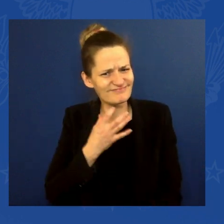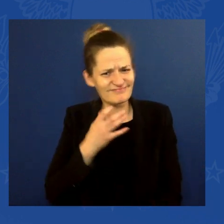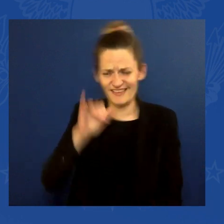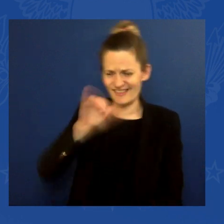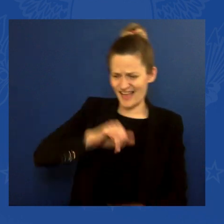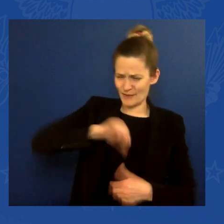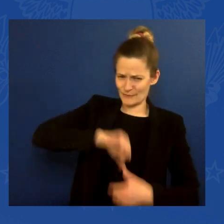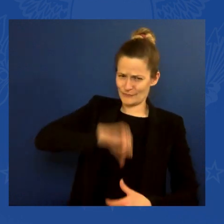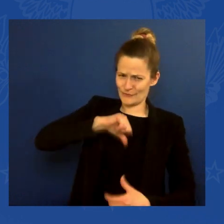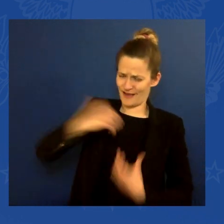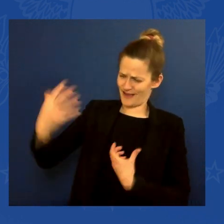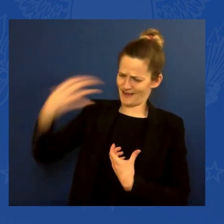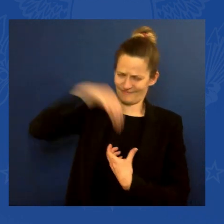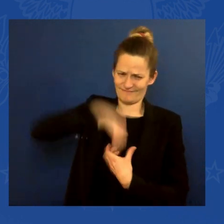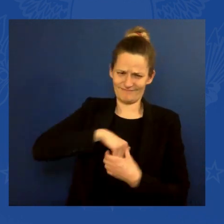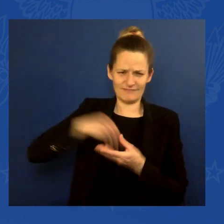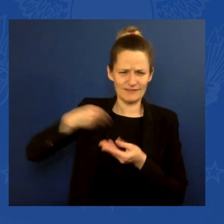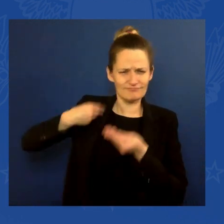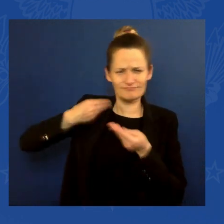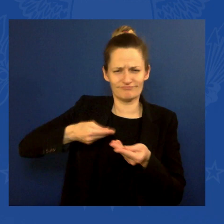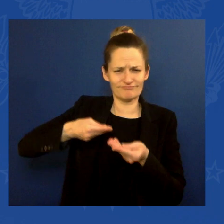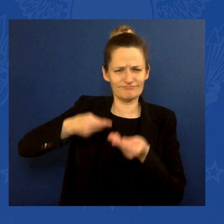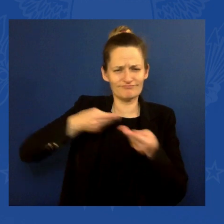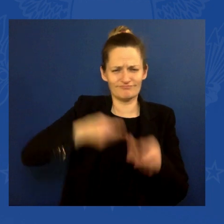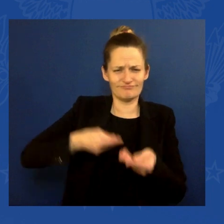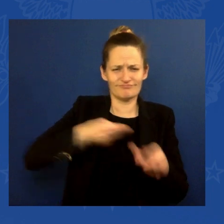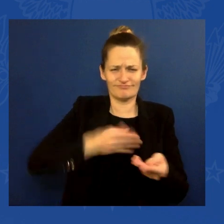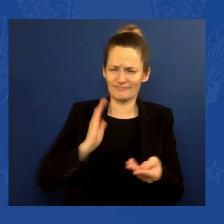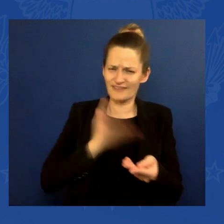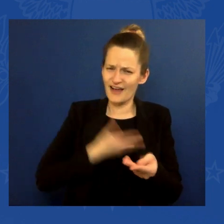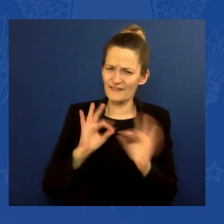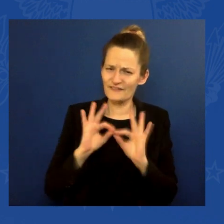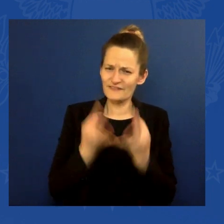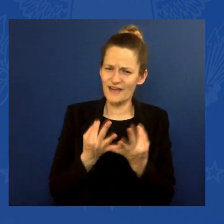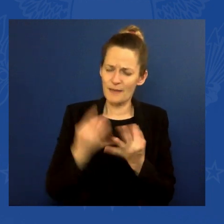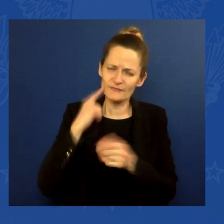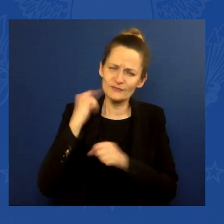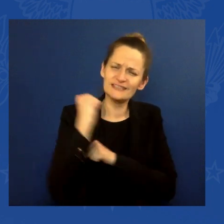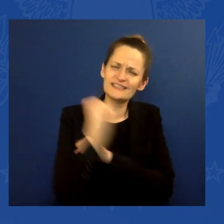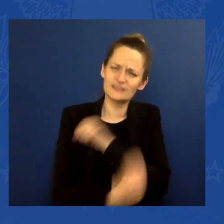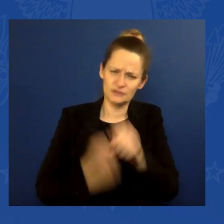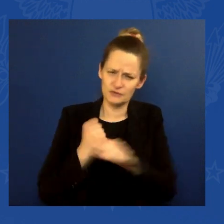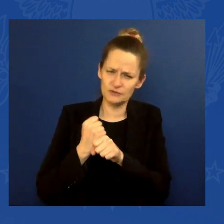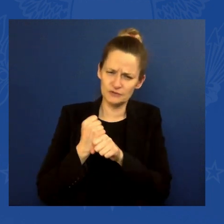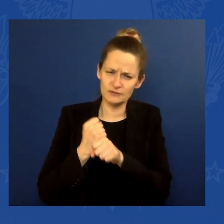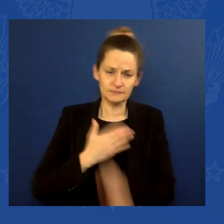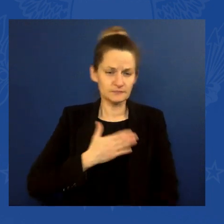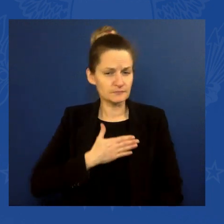I don't know where they're sitting -- my brother Jimmy; his wife, Sara; and my niece, Missy. Where are you guys?